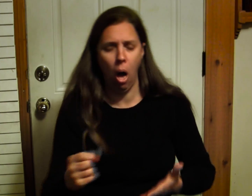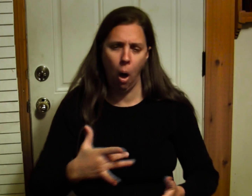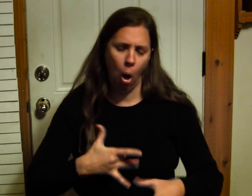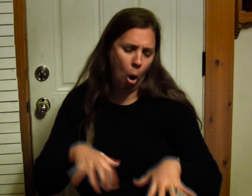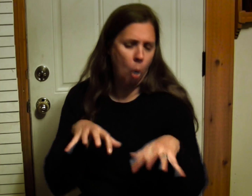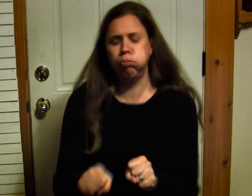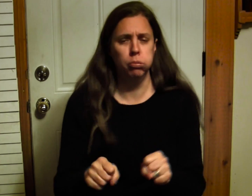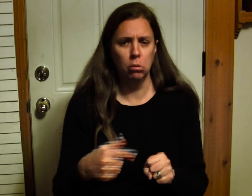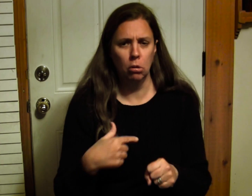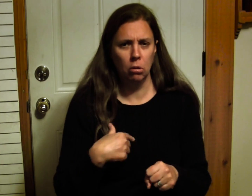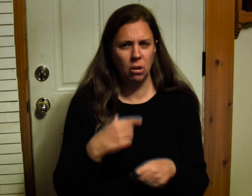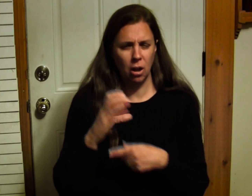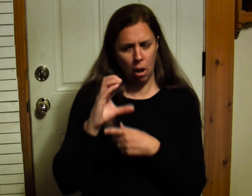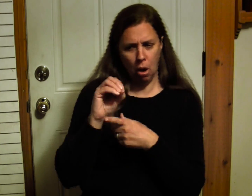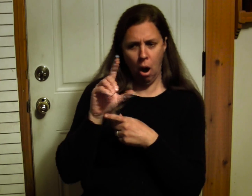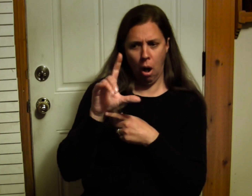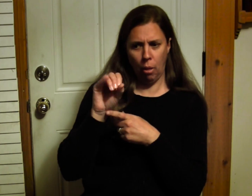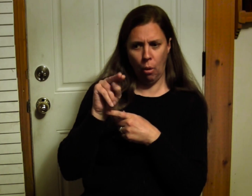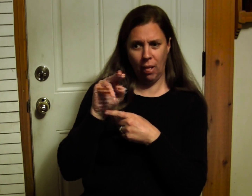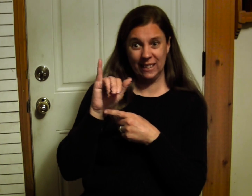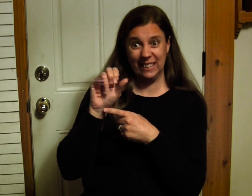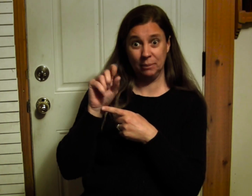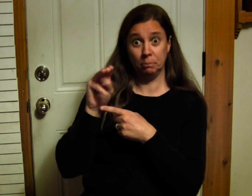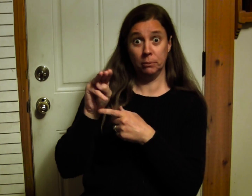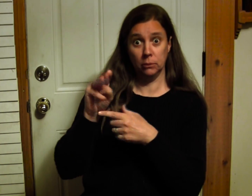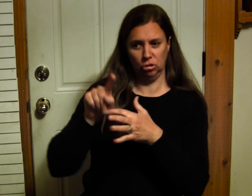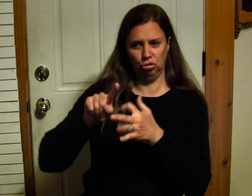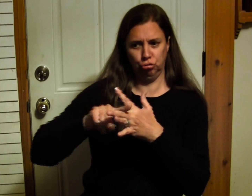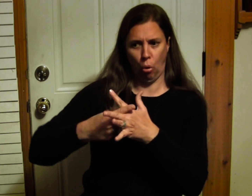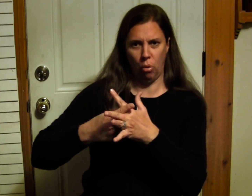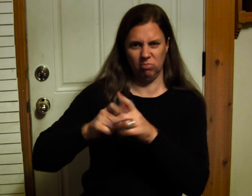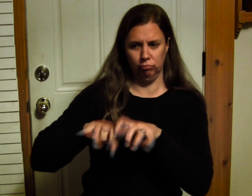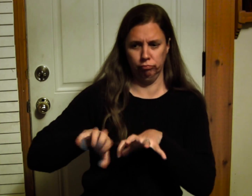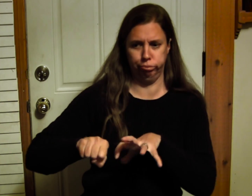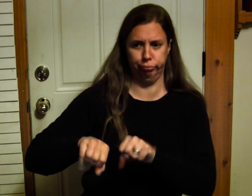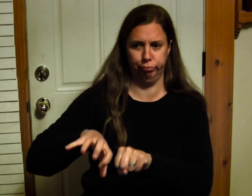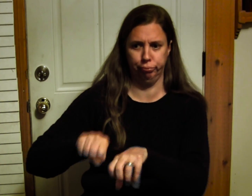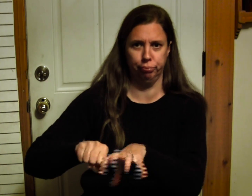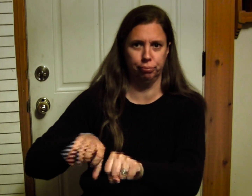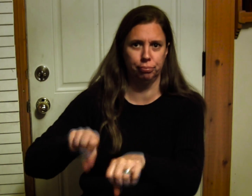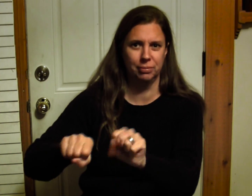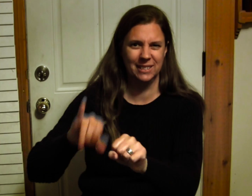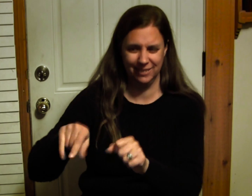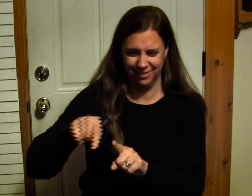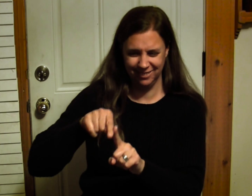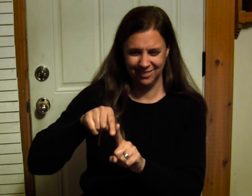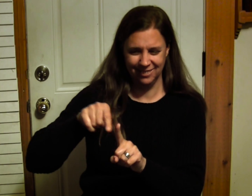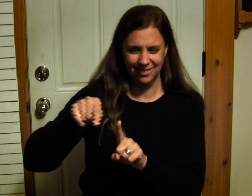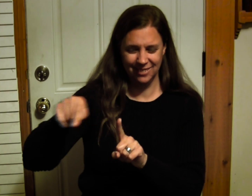It’s heartbreaking. It’s how colonialism started spreading taking over Native lands.